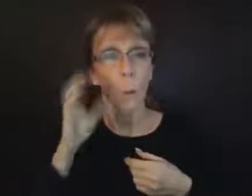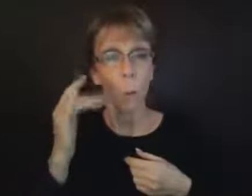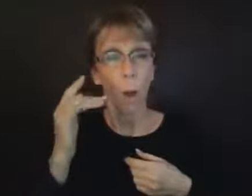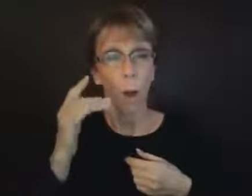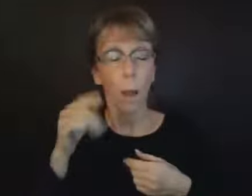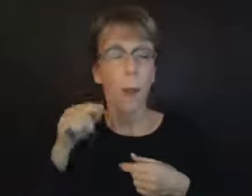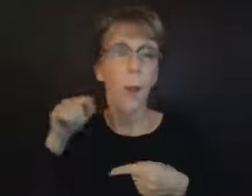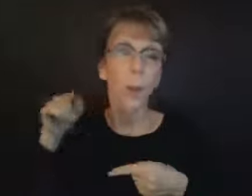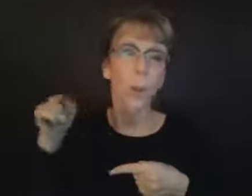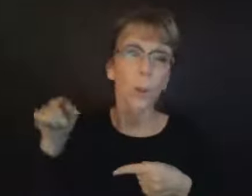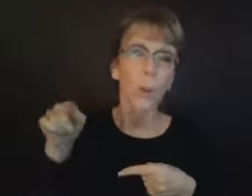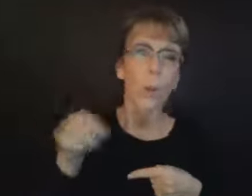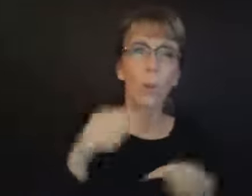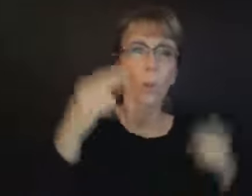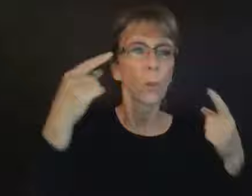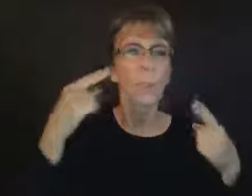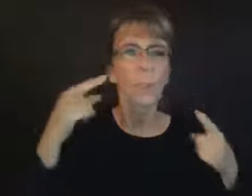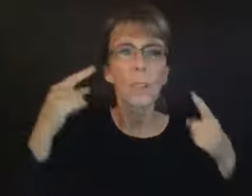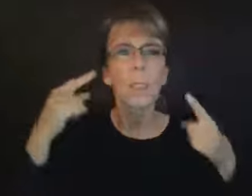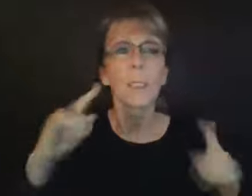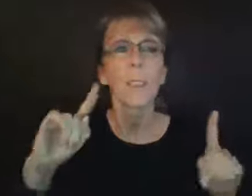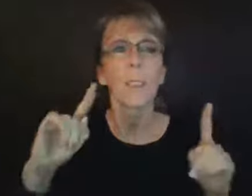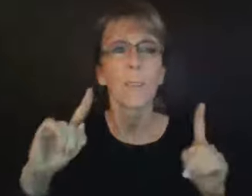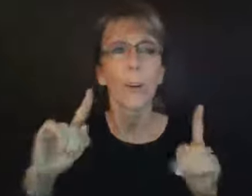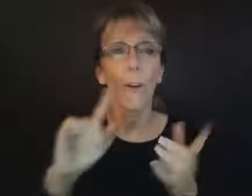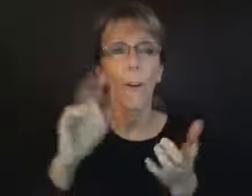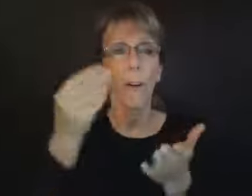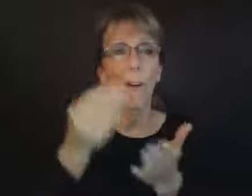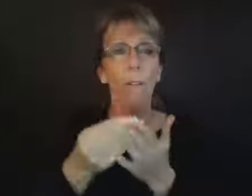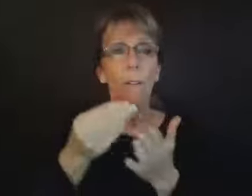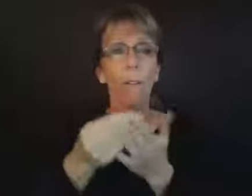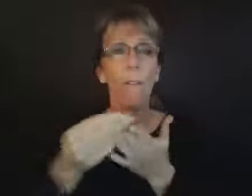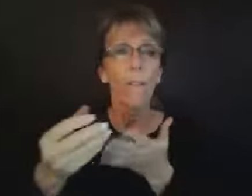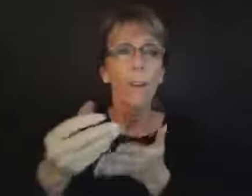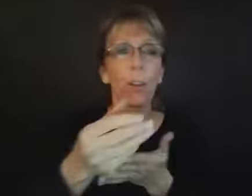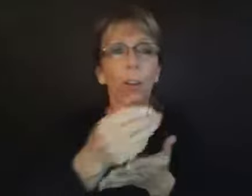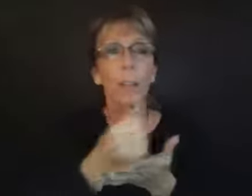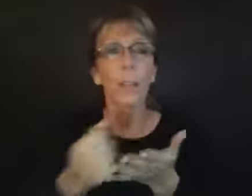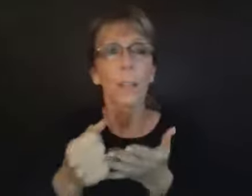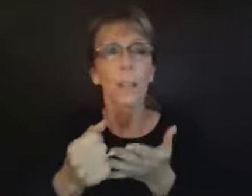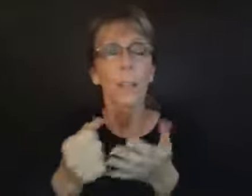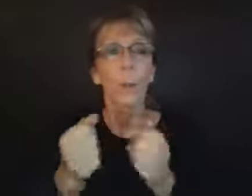because of your success in fundraising